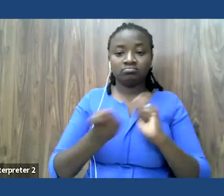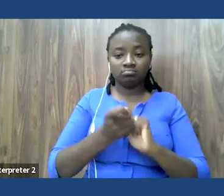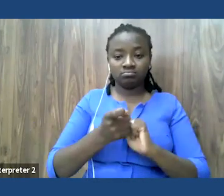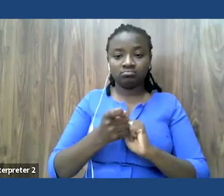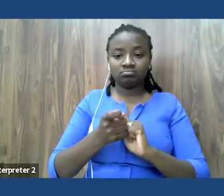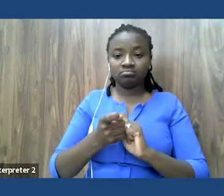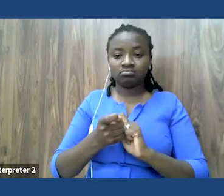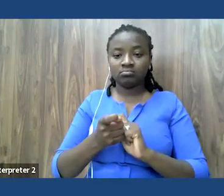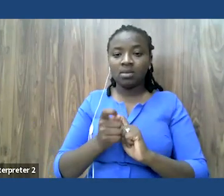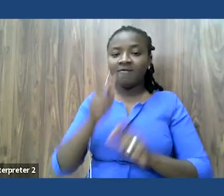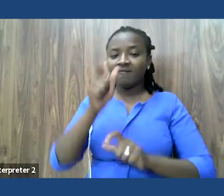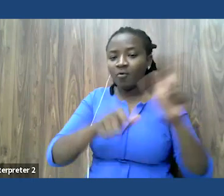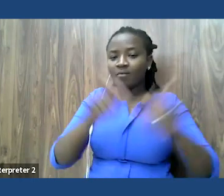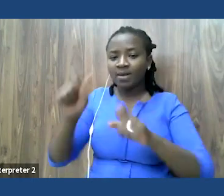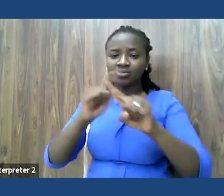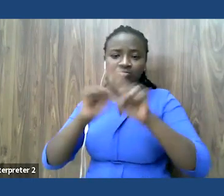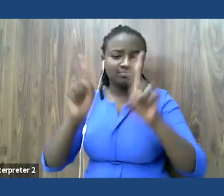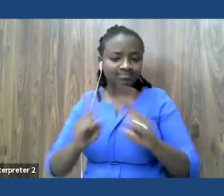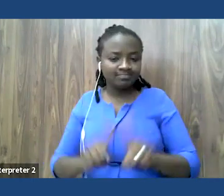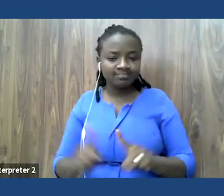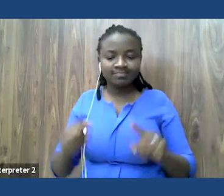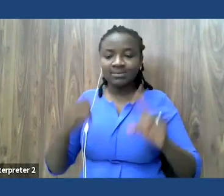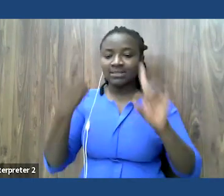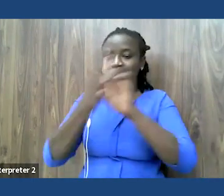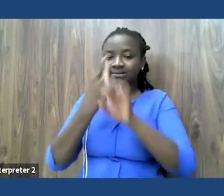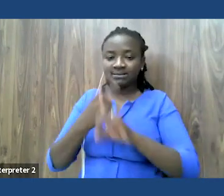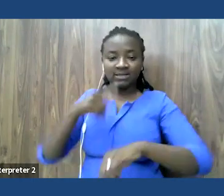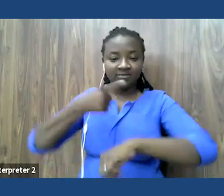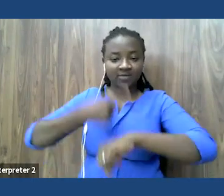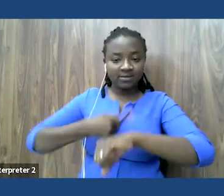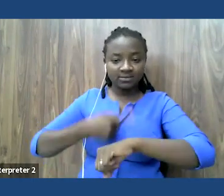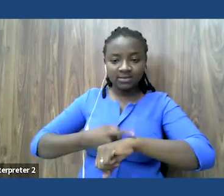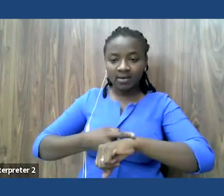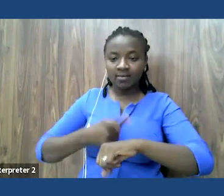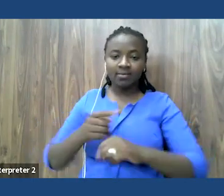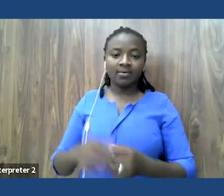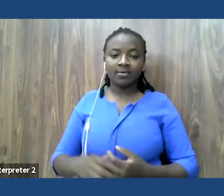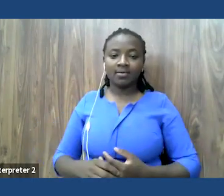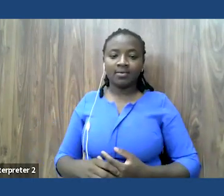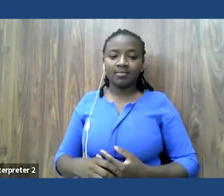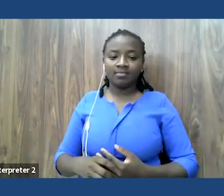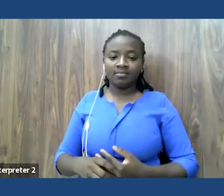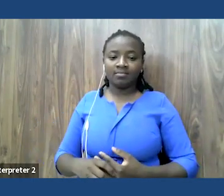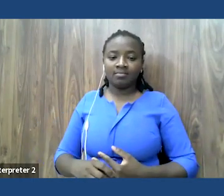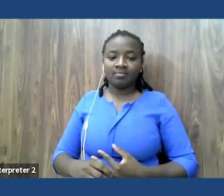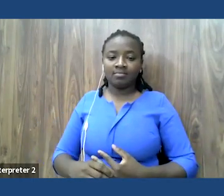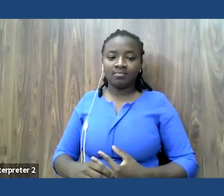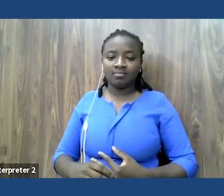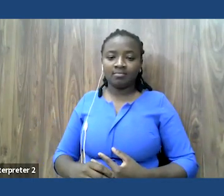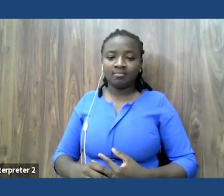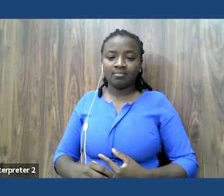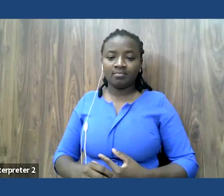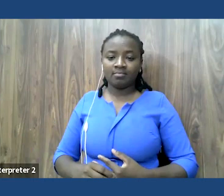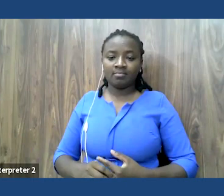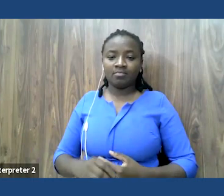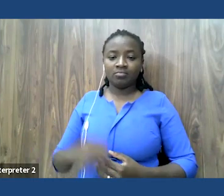people at different times. And making that something that is normal.